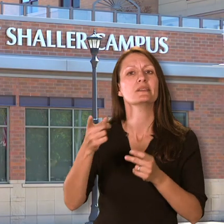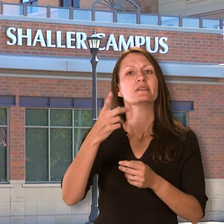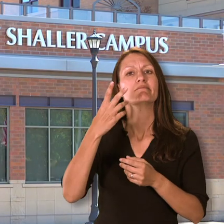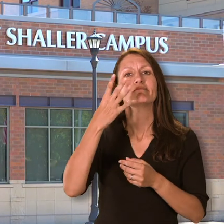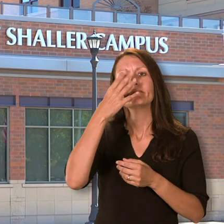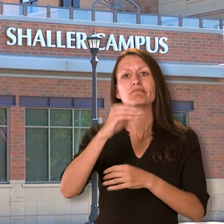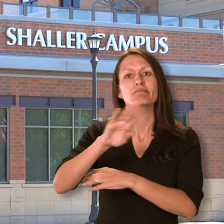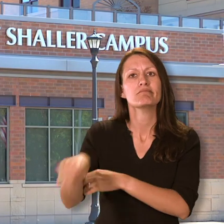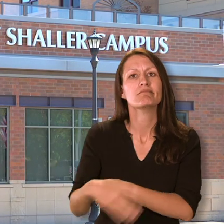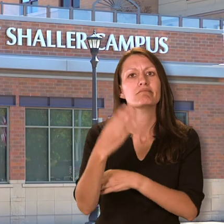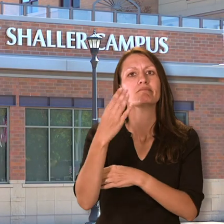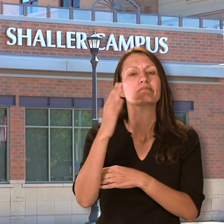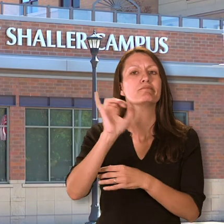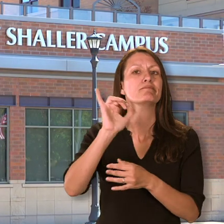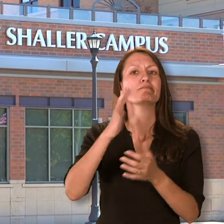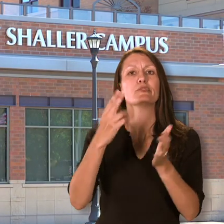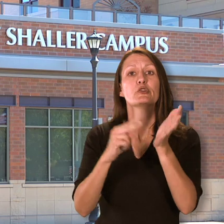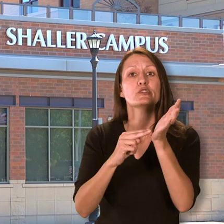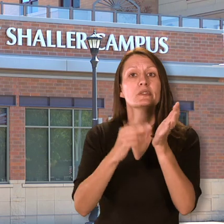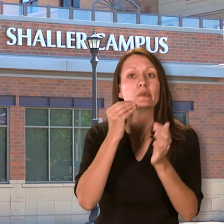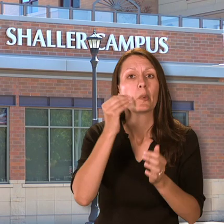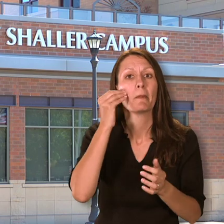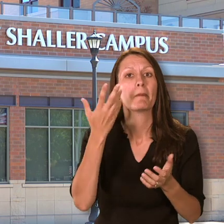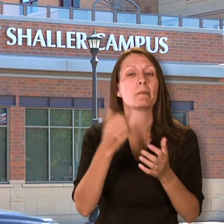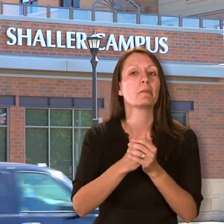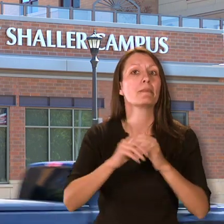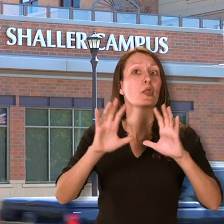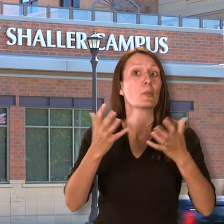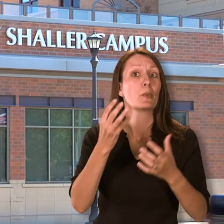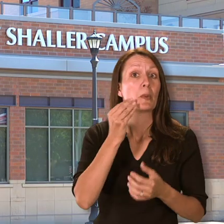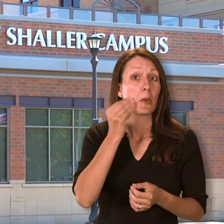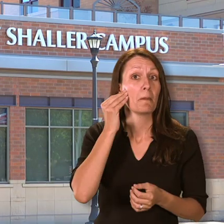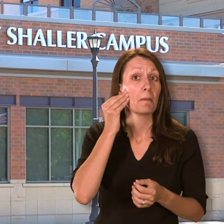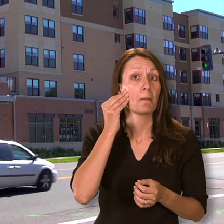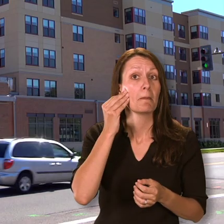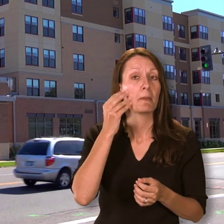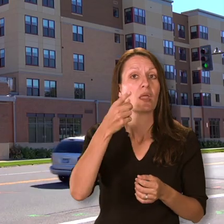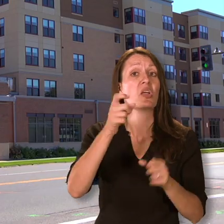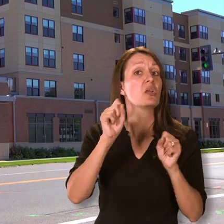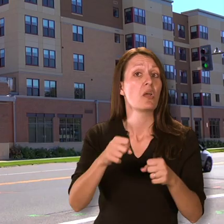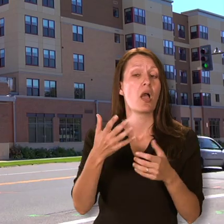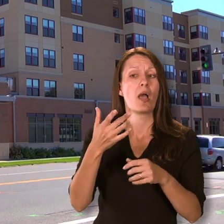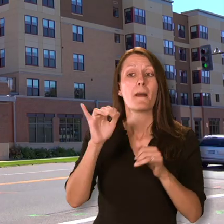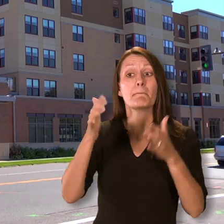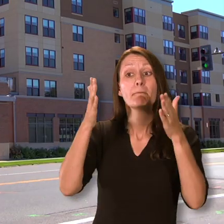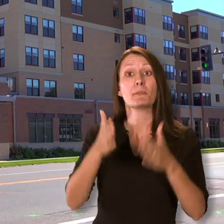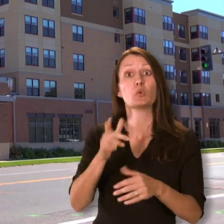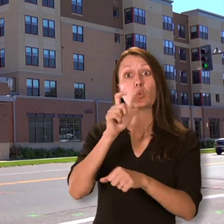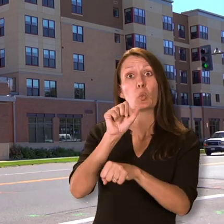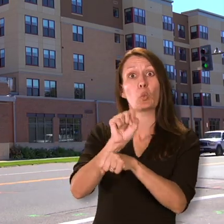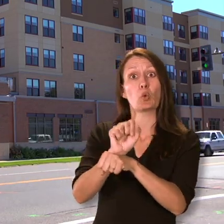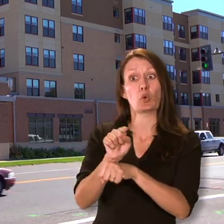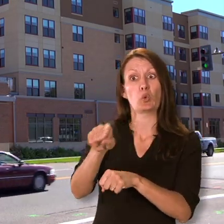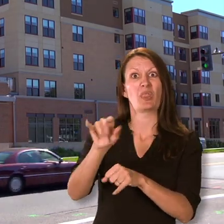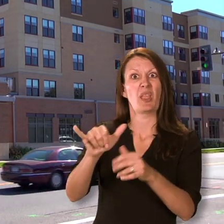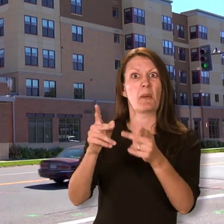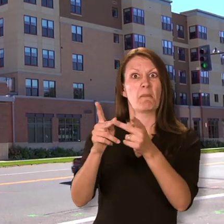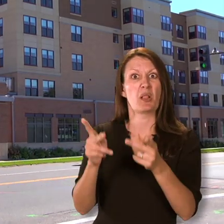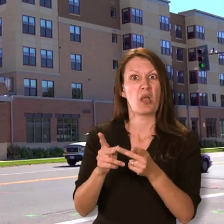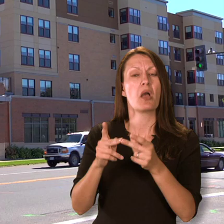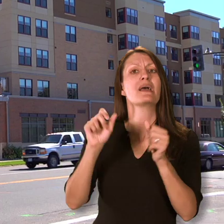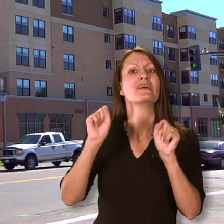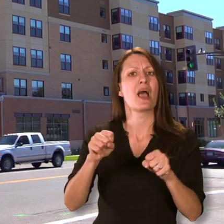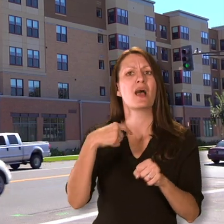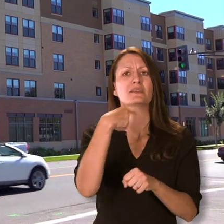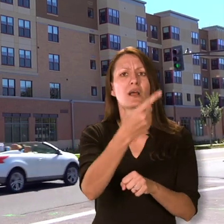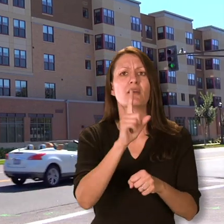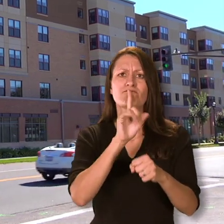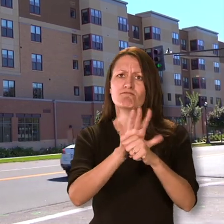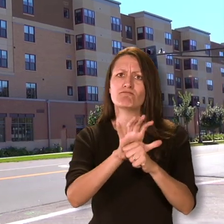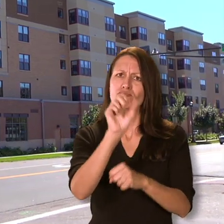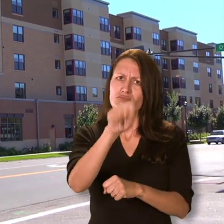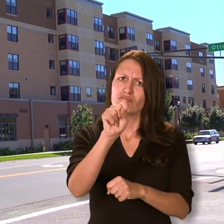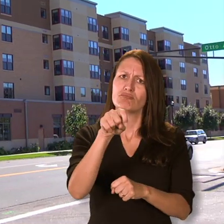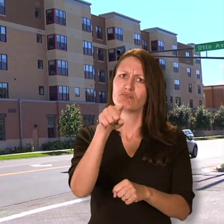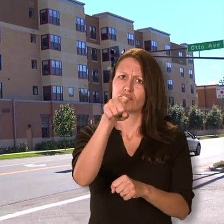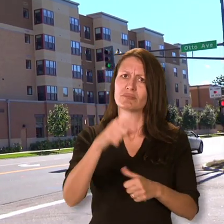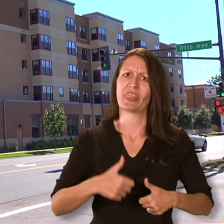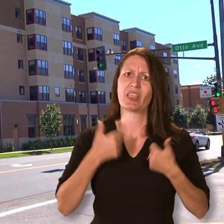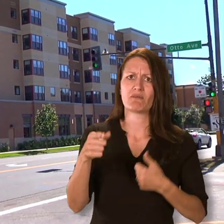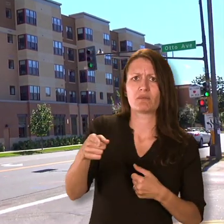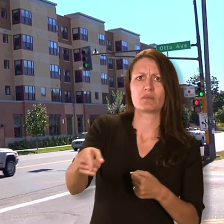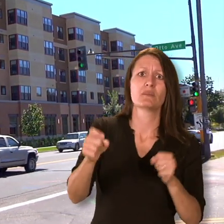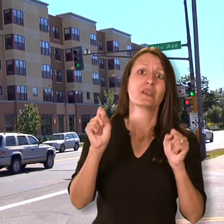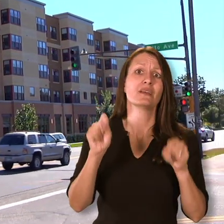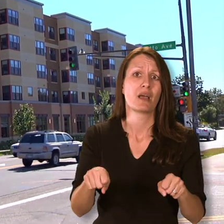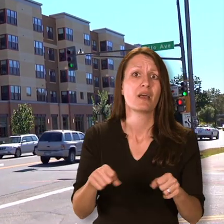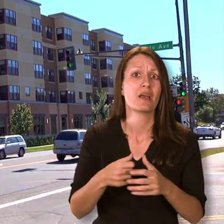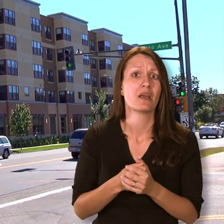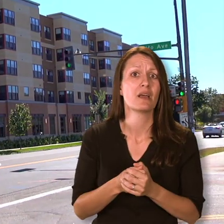an employee of the facility can swear that you live there.